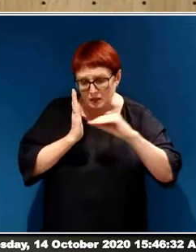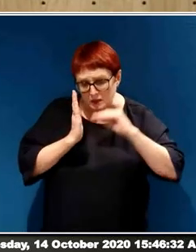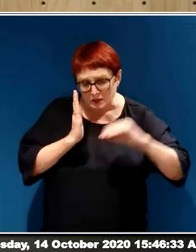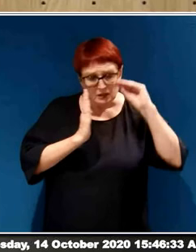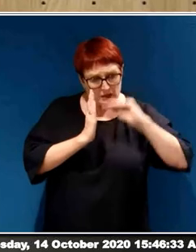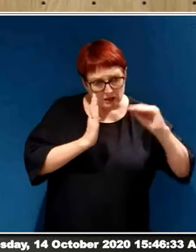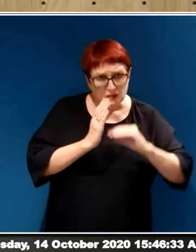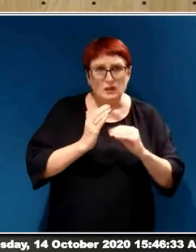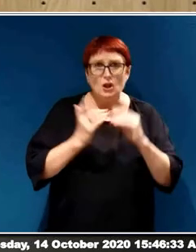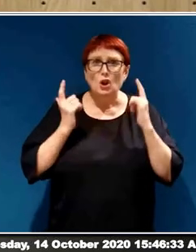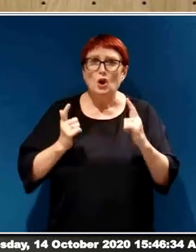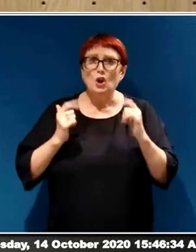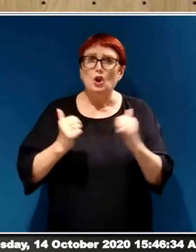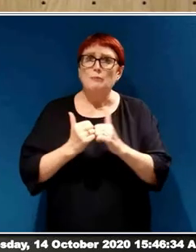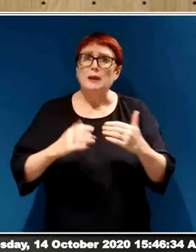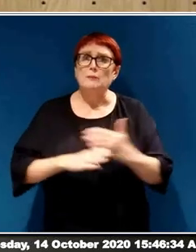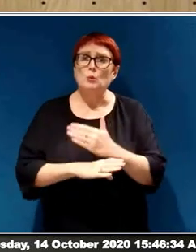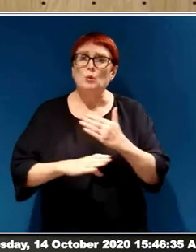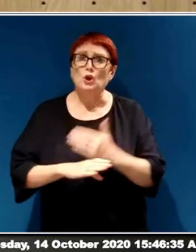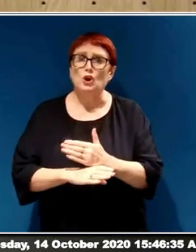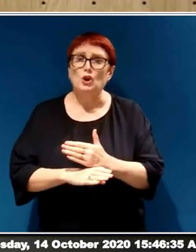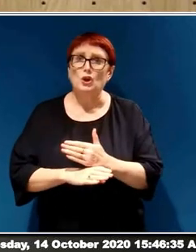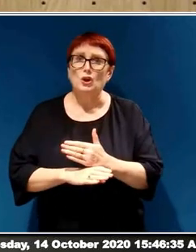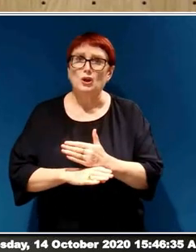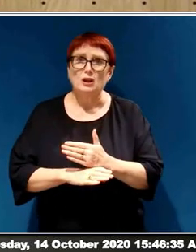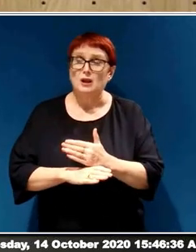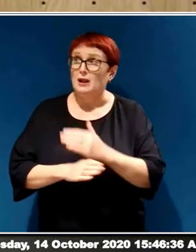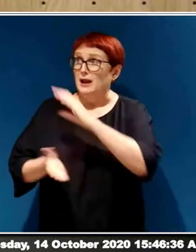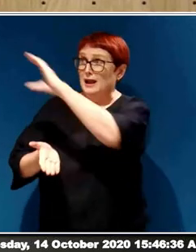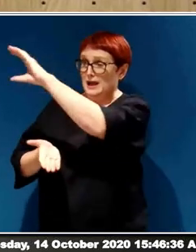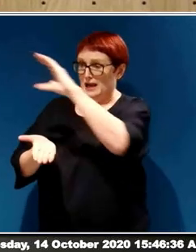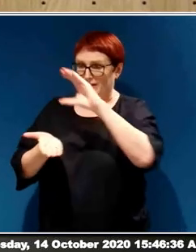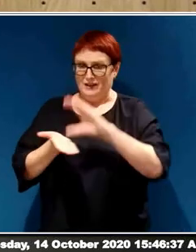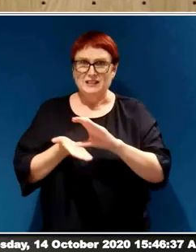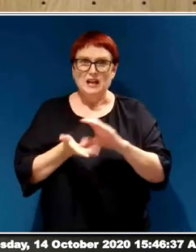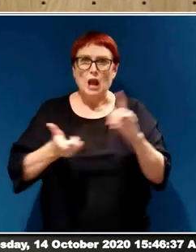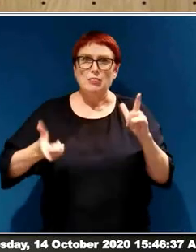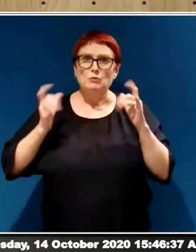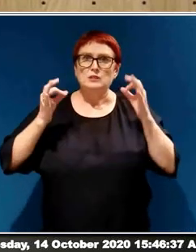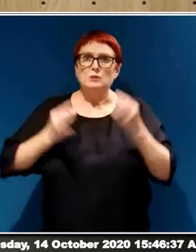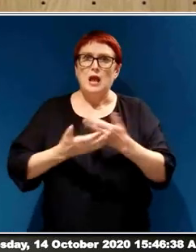discretion in how they use the funding anyway. I don't have an answer for you.